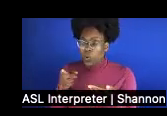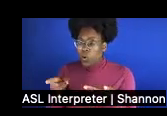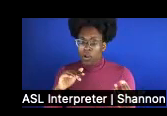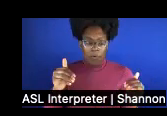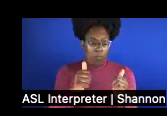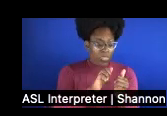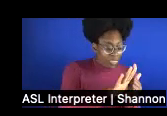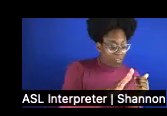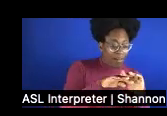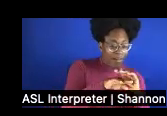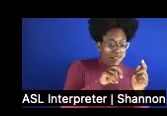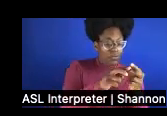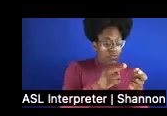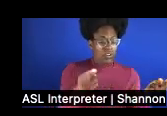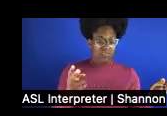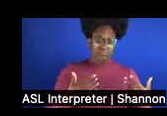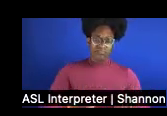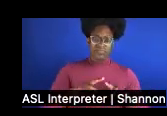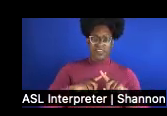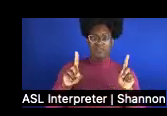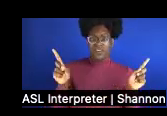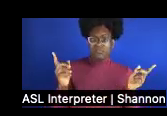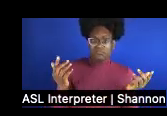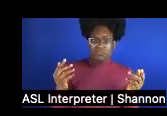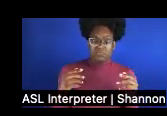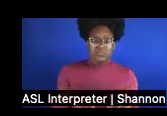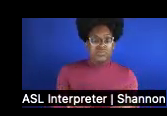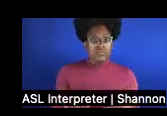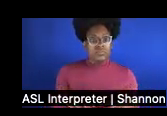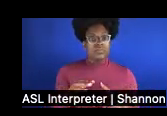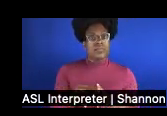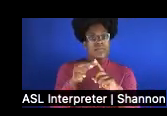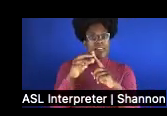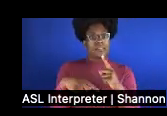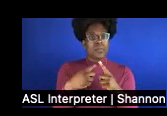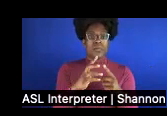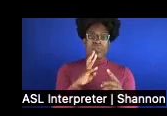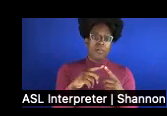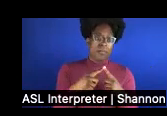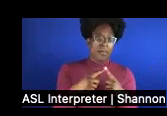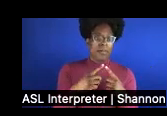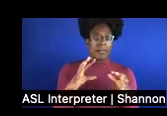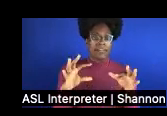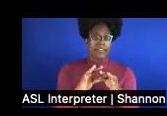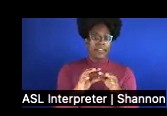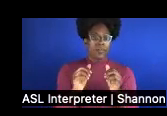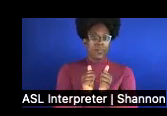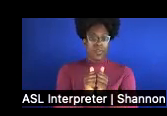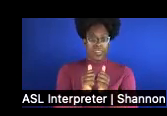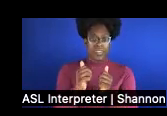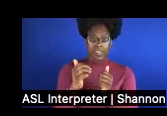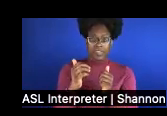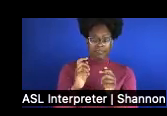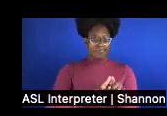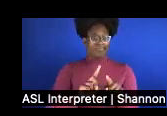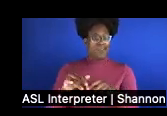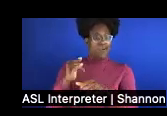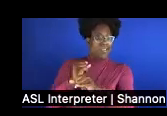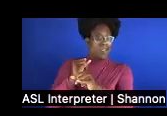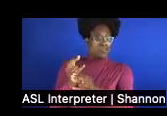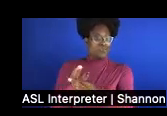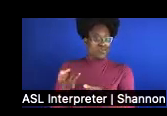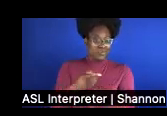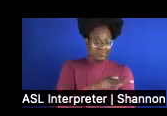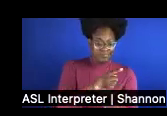what that entails, especially connecting with our on-campus resources. The tutor completes a